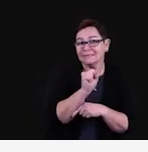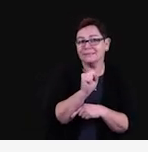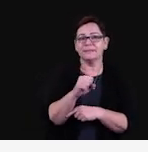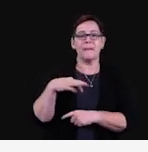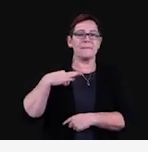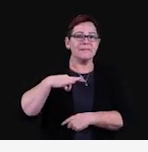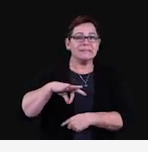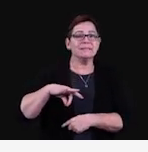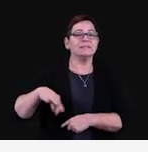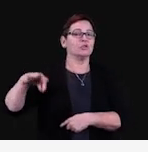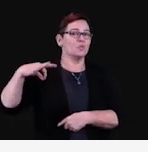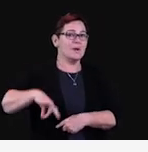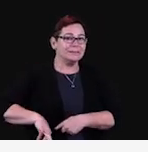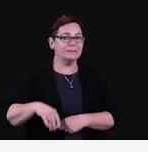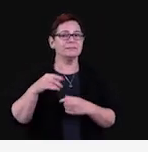students studying in Canada.